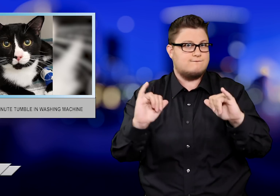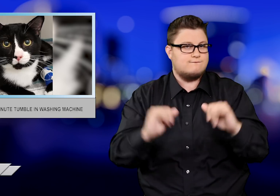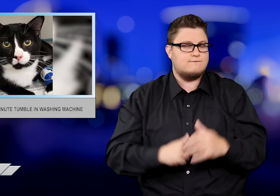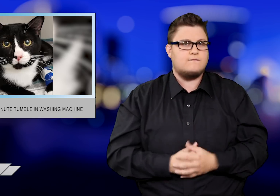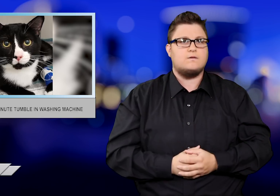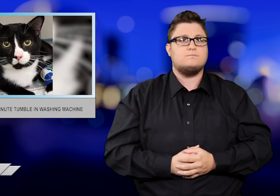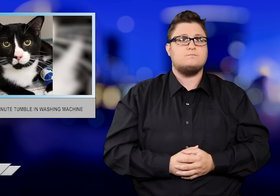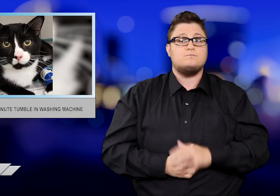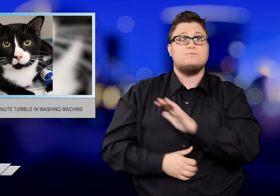to tell the tale.